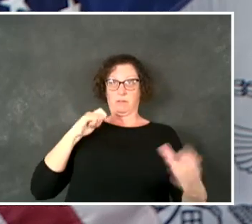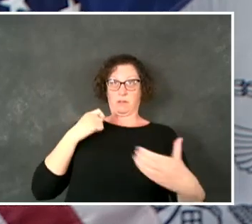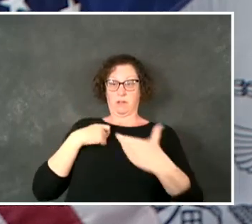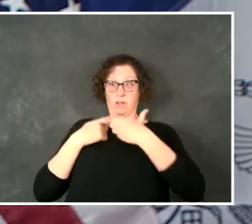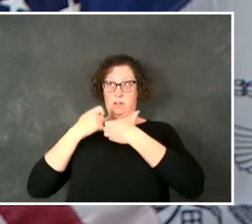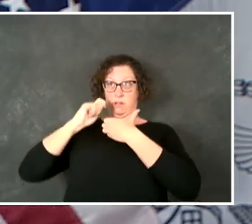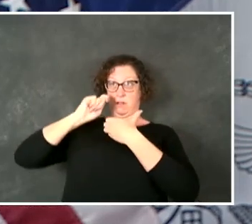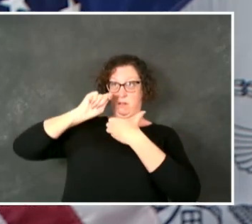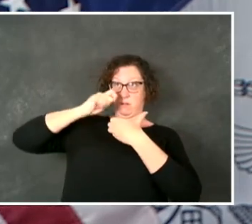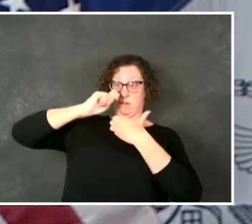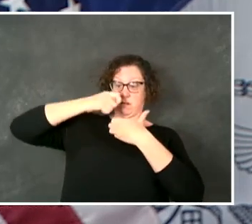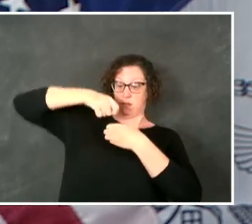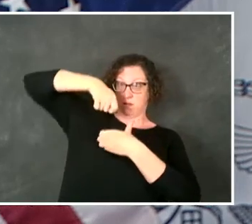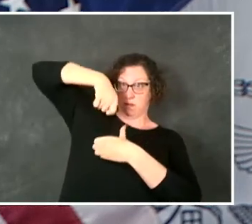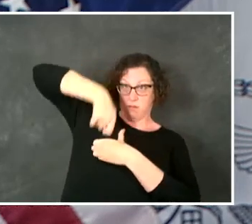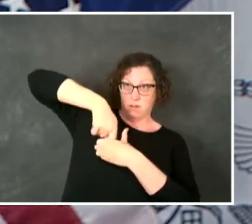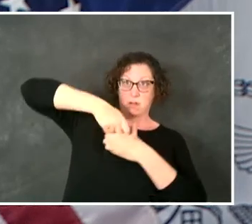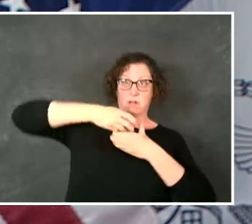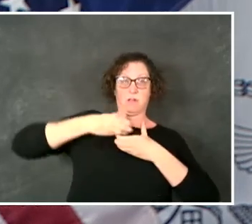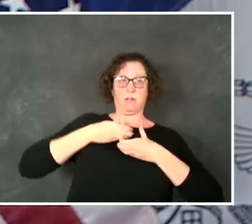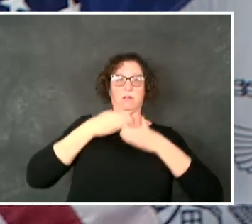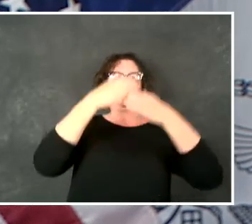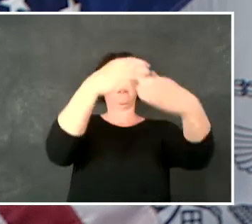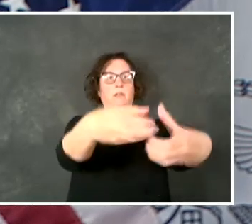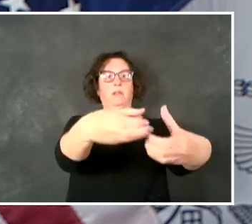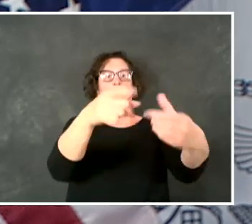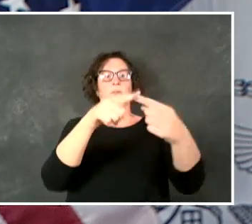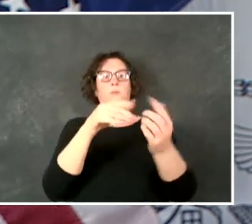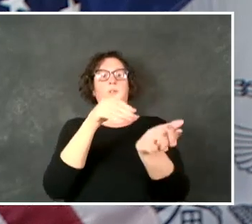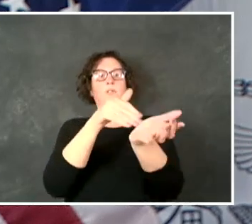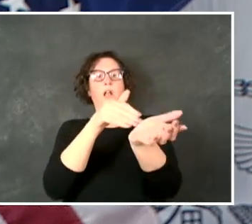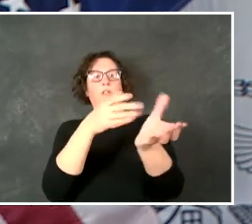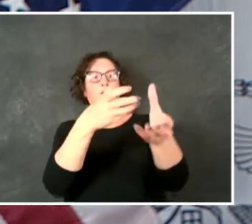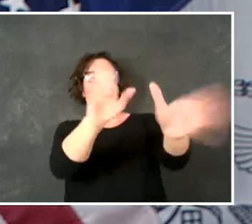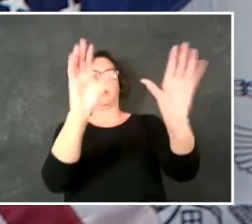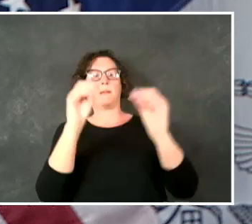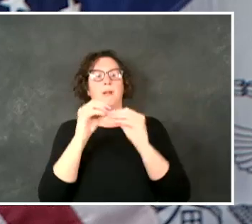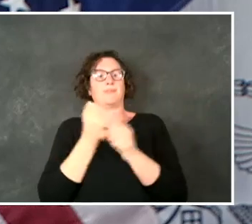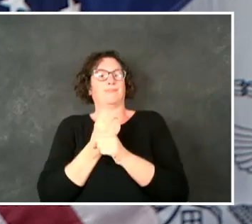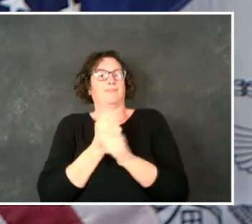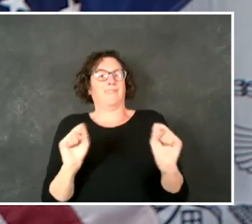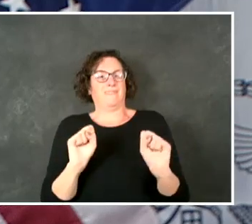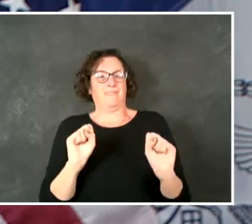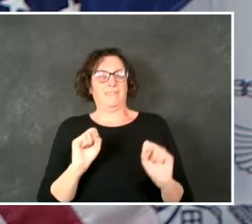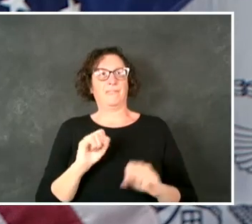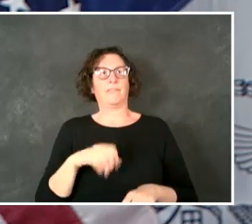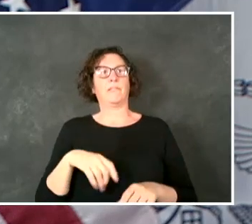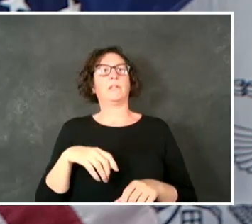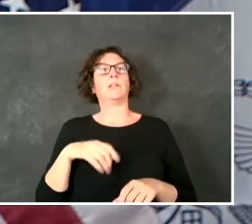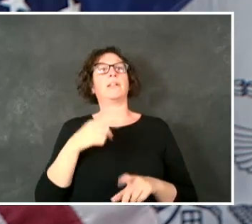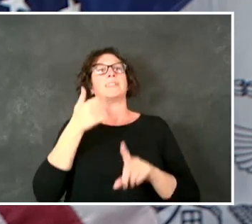EXPERIENCED THAT AT THE DOCTOR. THE SAMPLE CUP, YOU PUT THE COVER ONA ND HERE'S THE Q TIP AND BRING